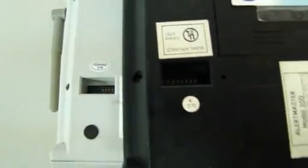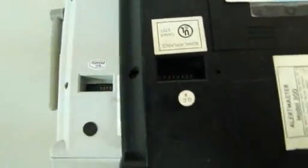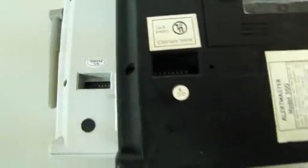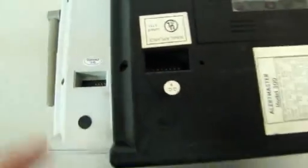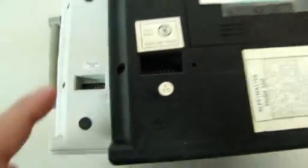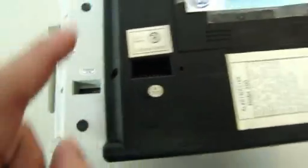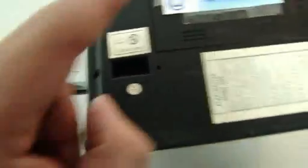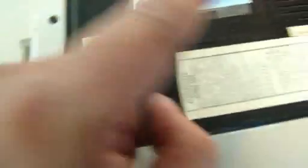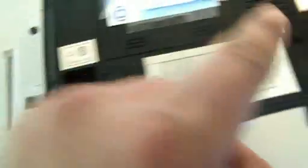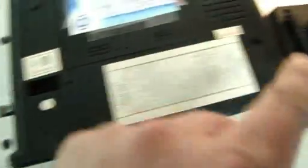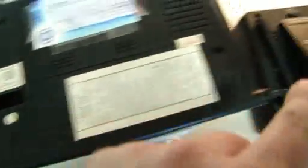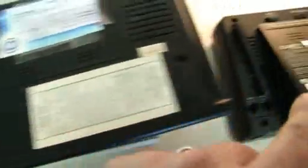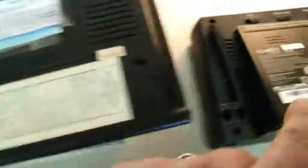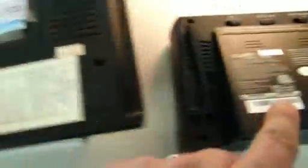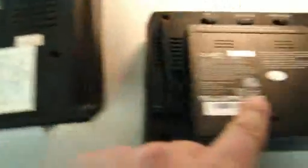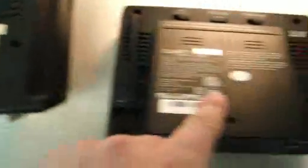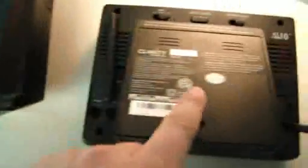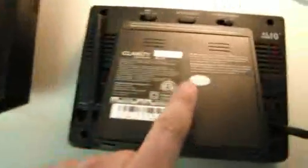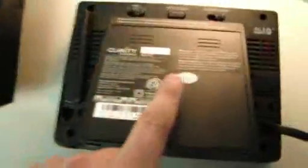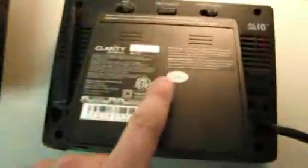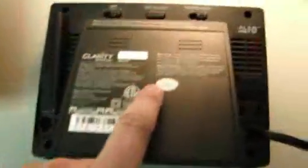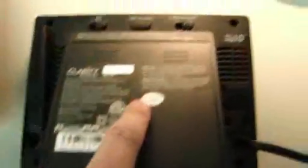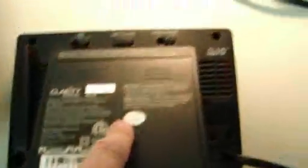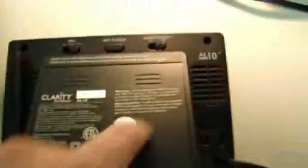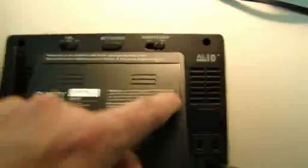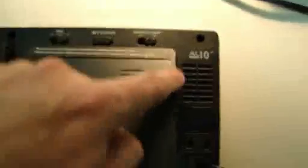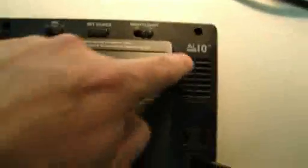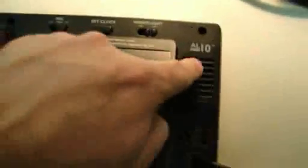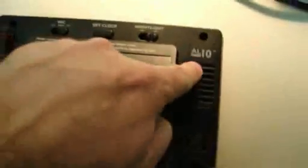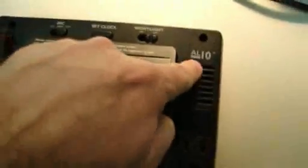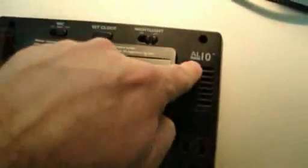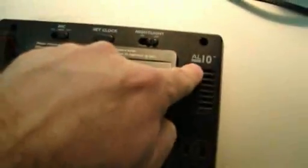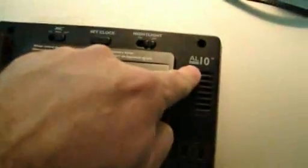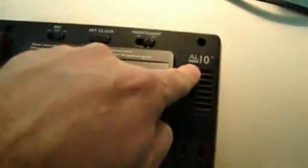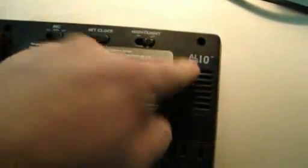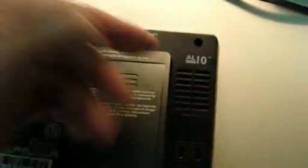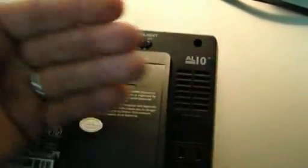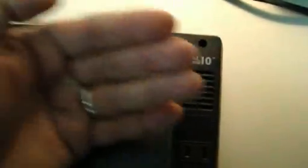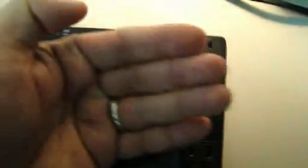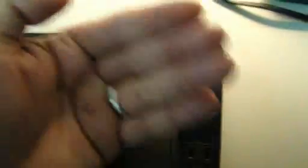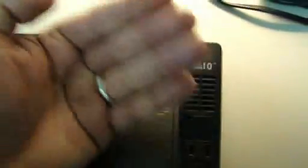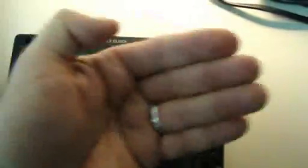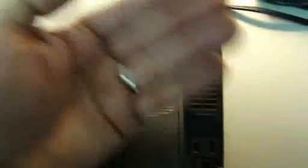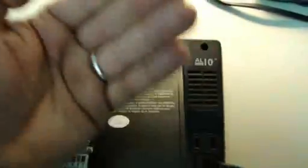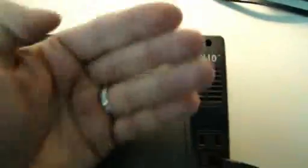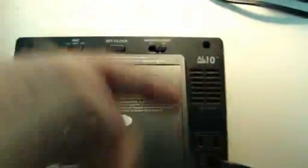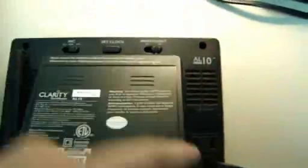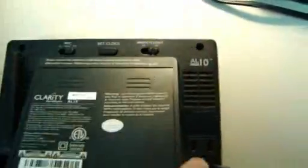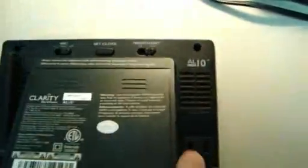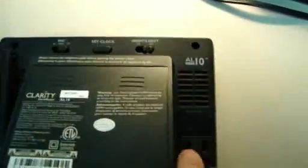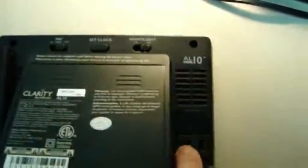moving over.... AL10, the new one...